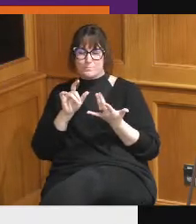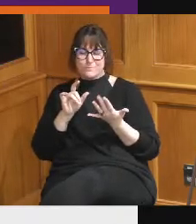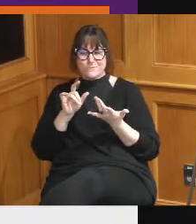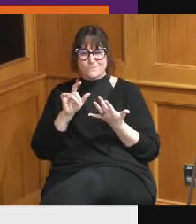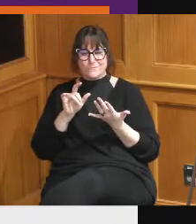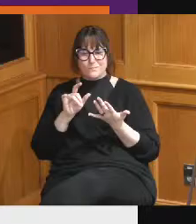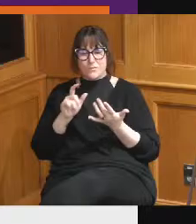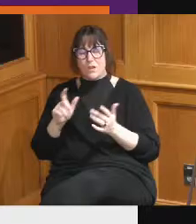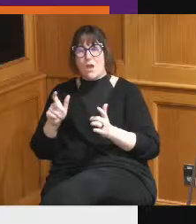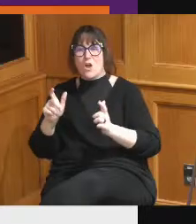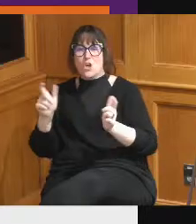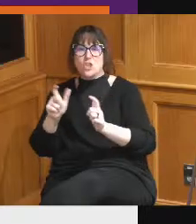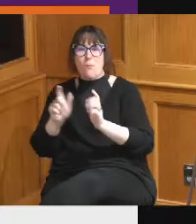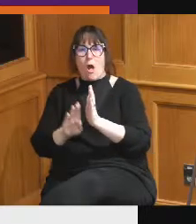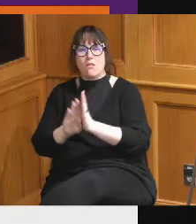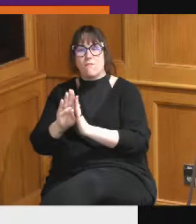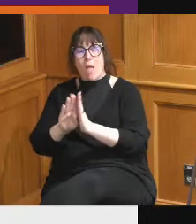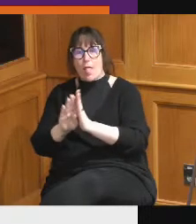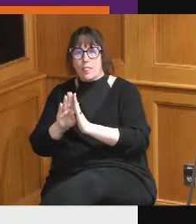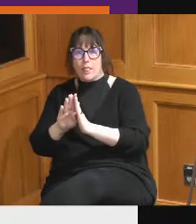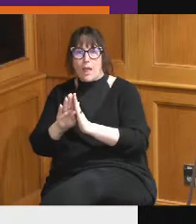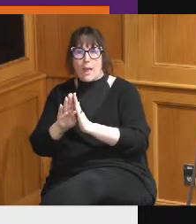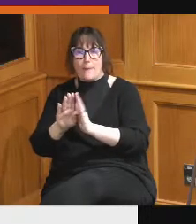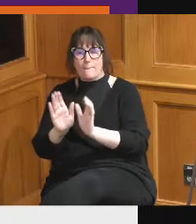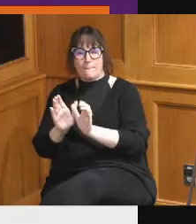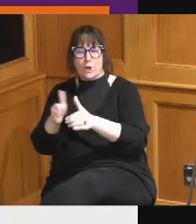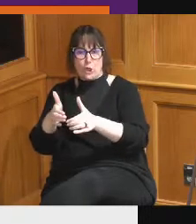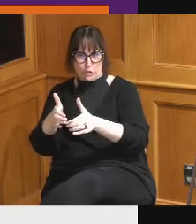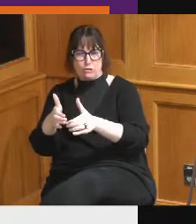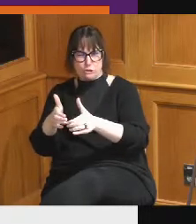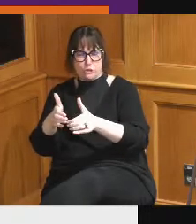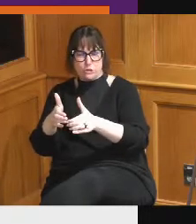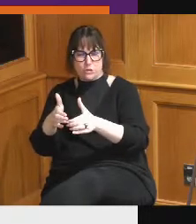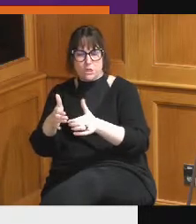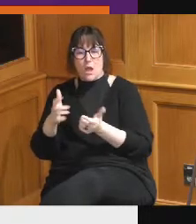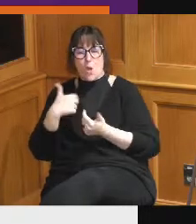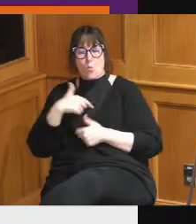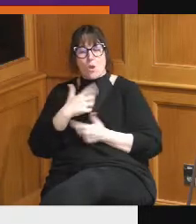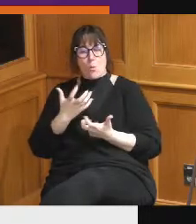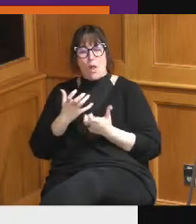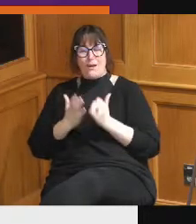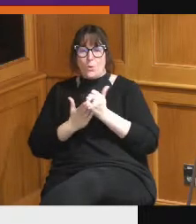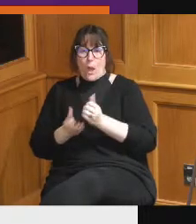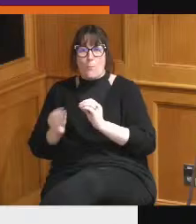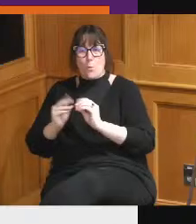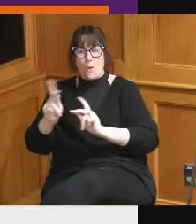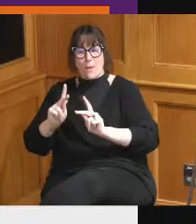smaller developers smaller entities helping more people get involved in development to expand the